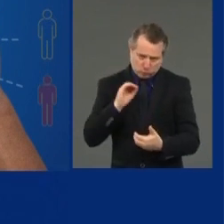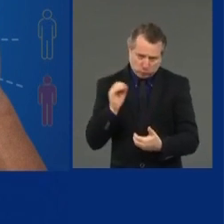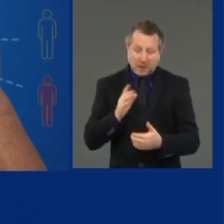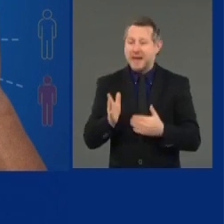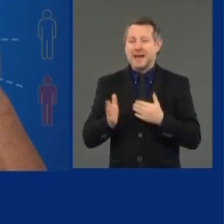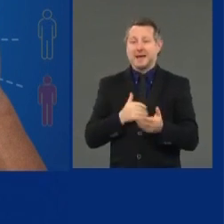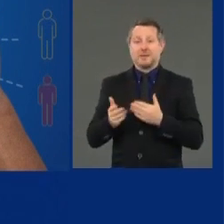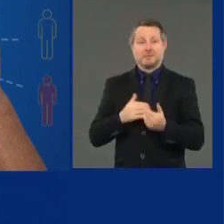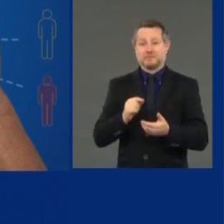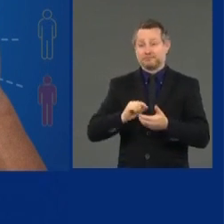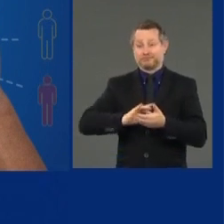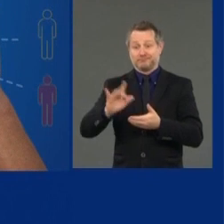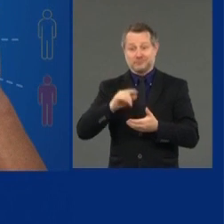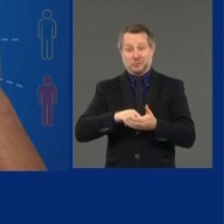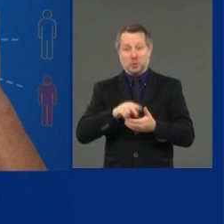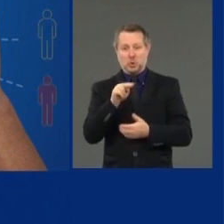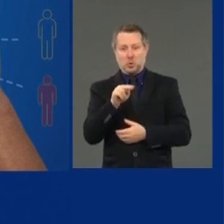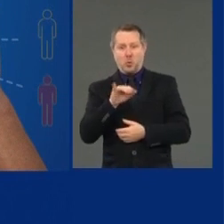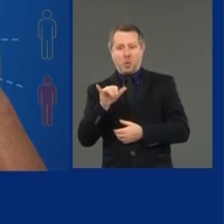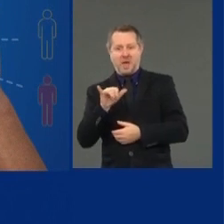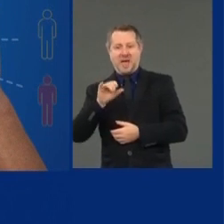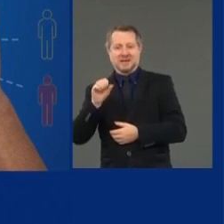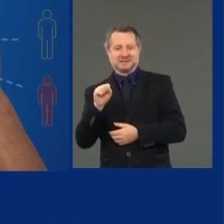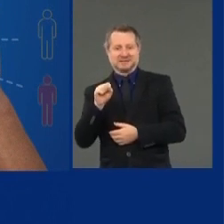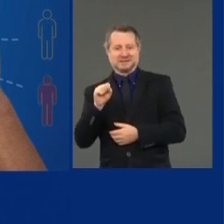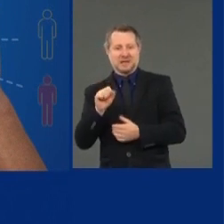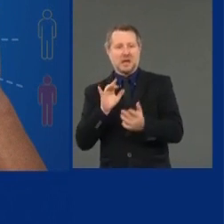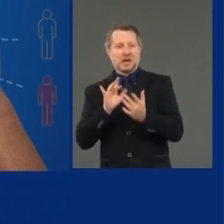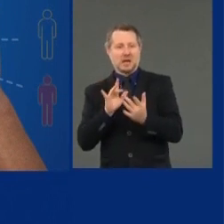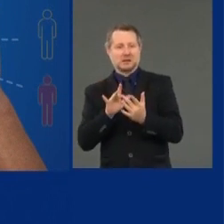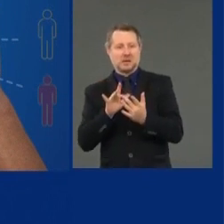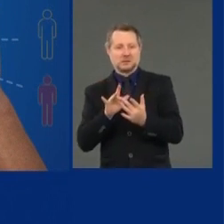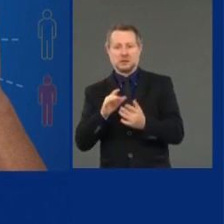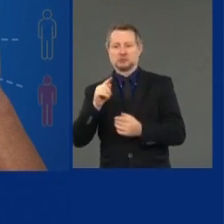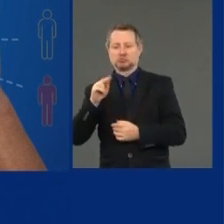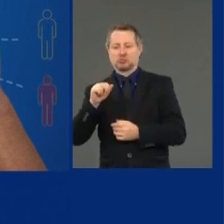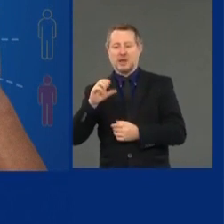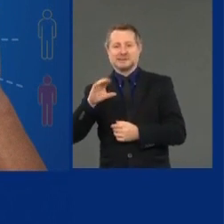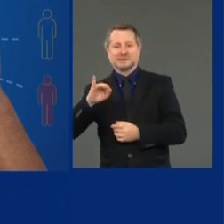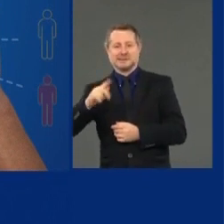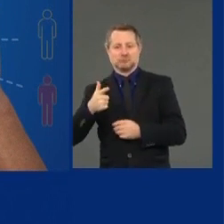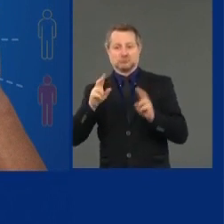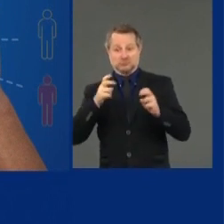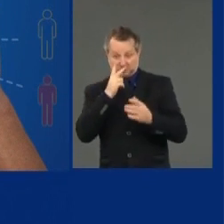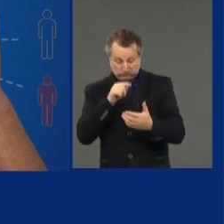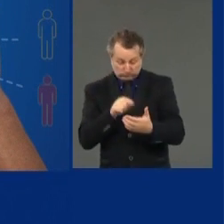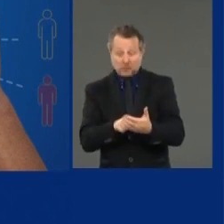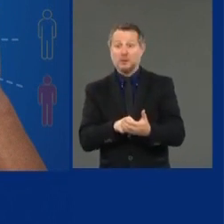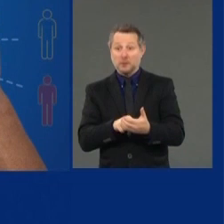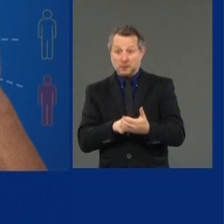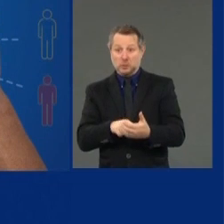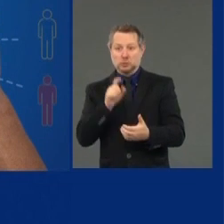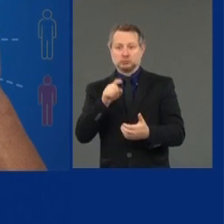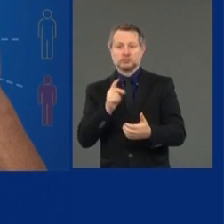DO NOT, IT WILL COME UP NYS